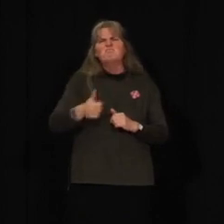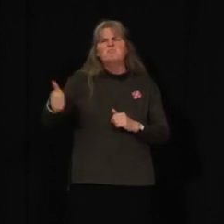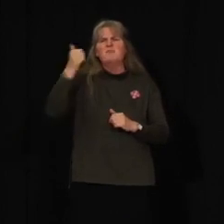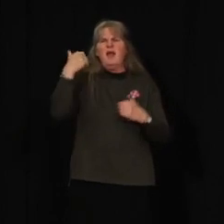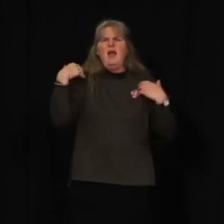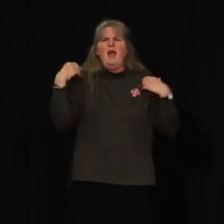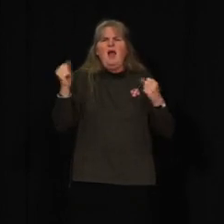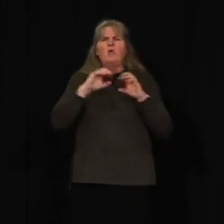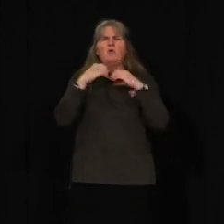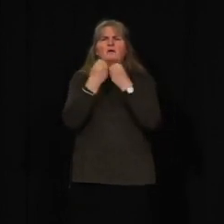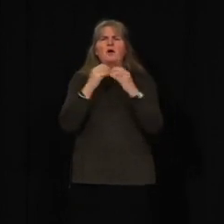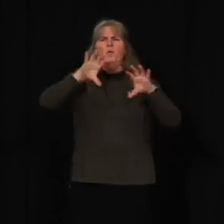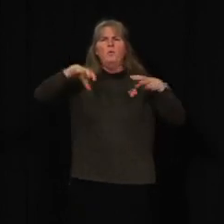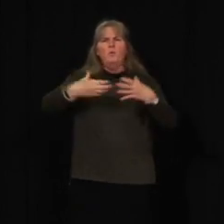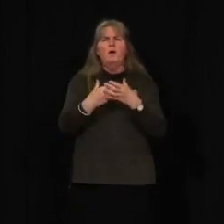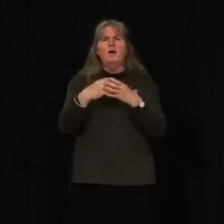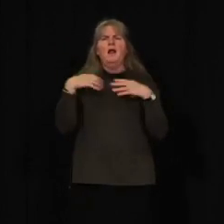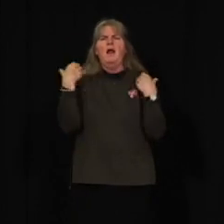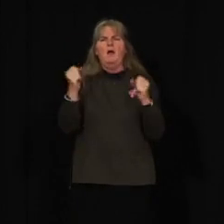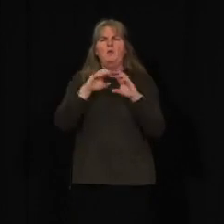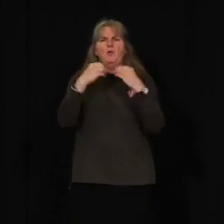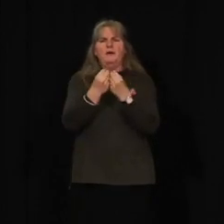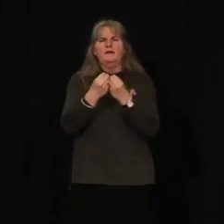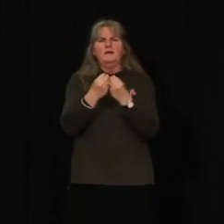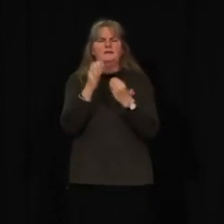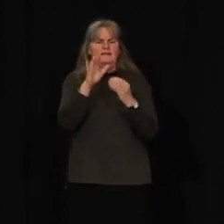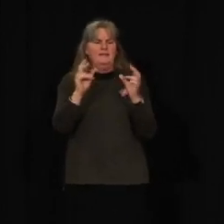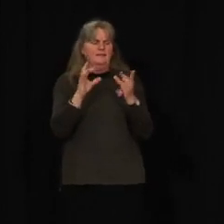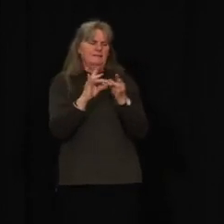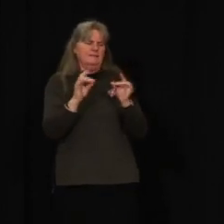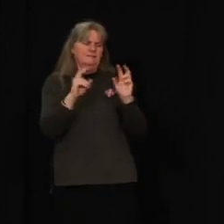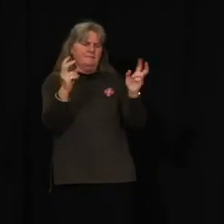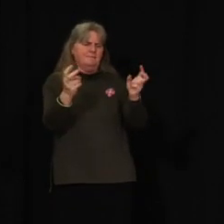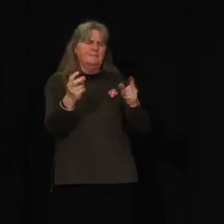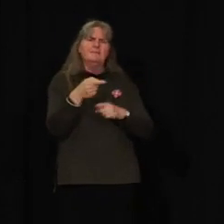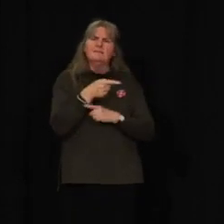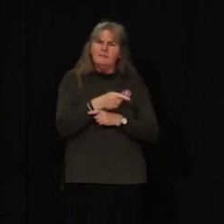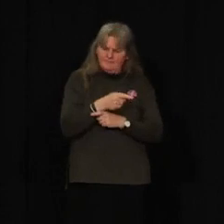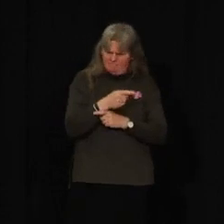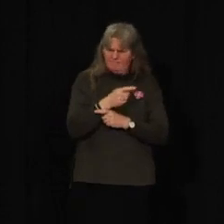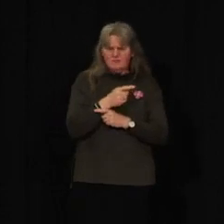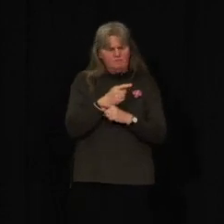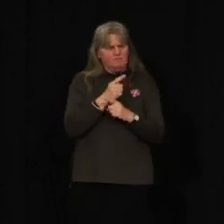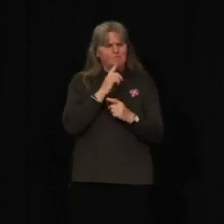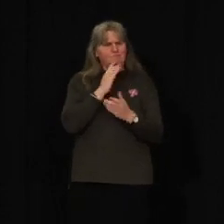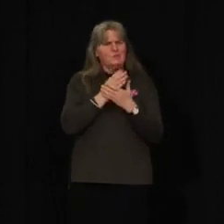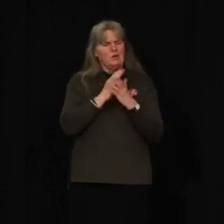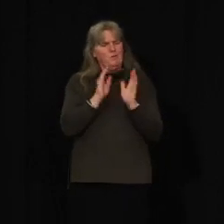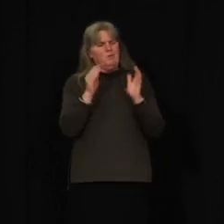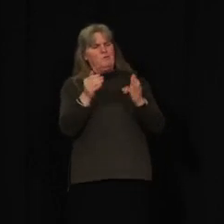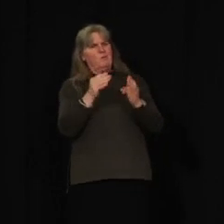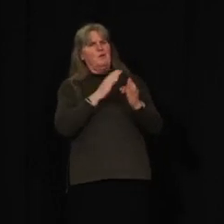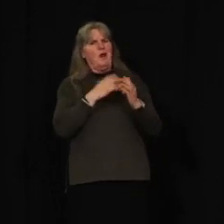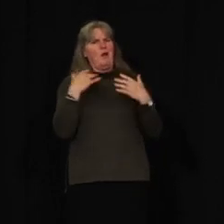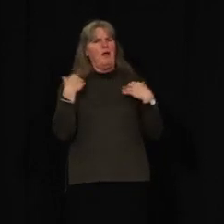of the World Health Organization said the following, which sets up the conversation about health transformation quite nicely.